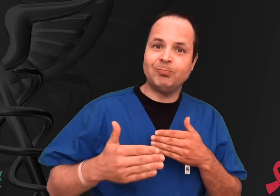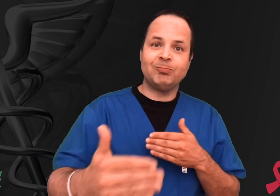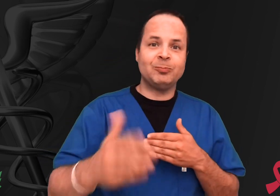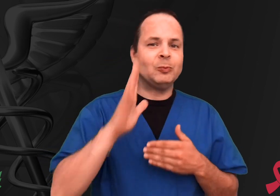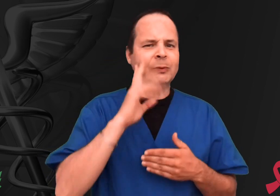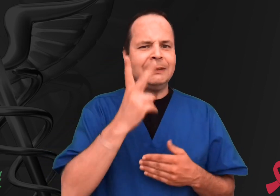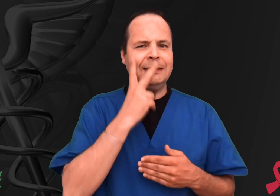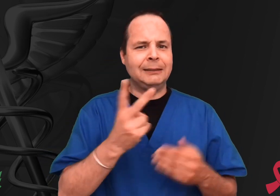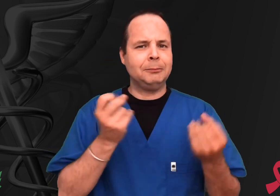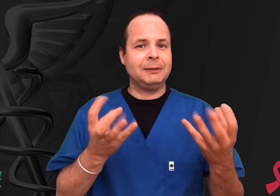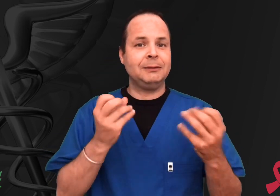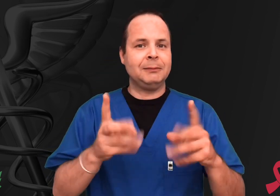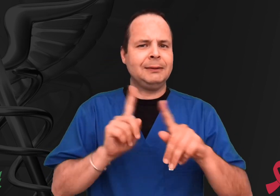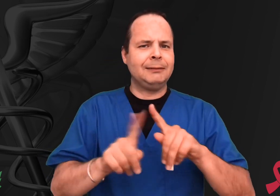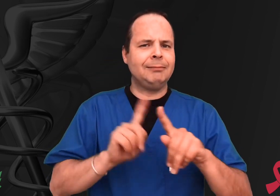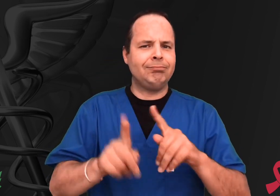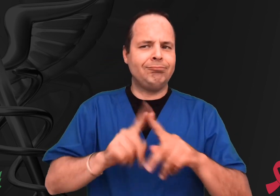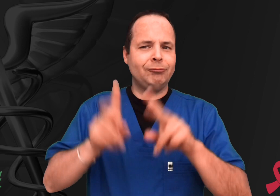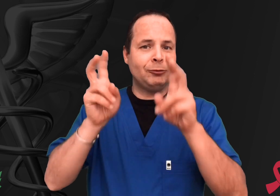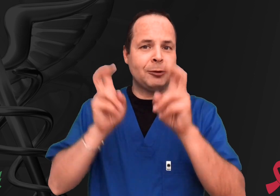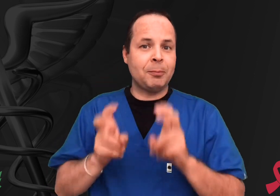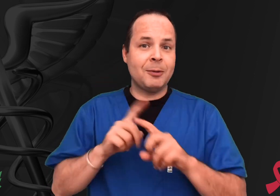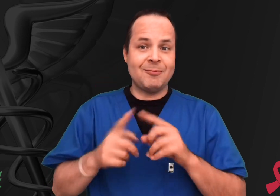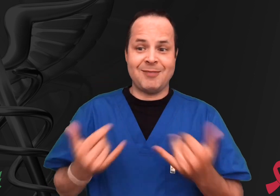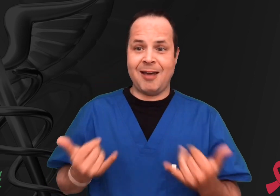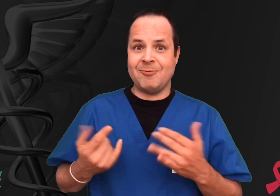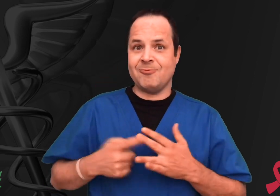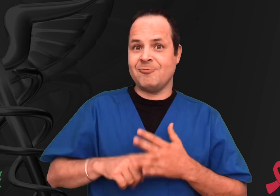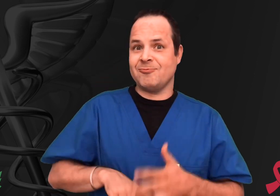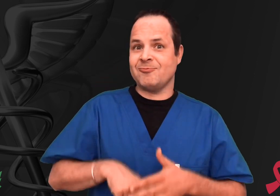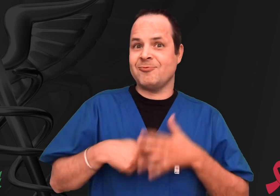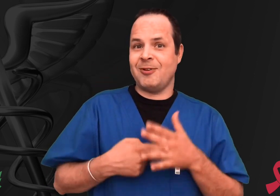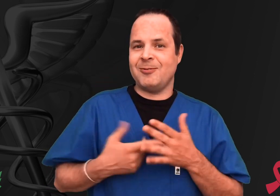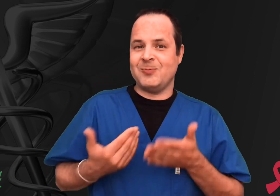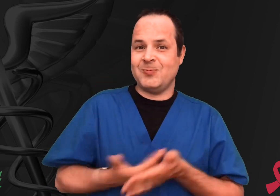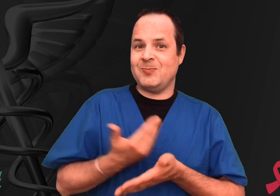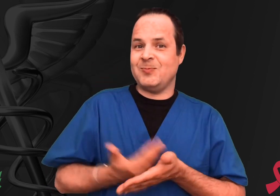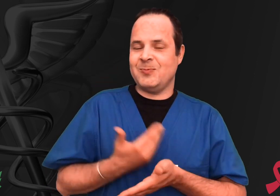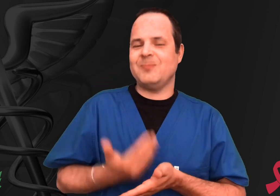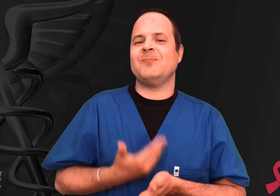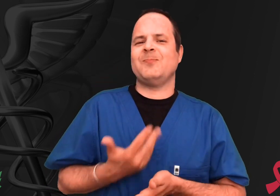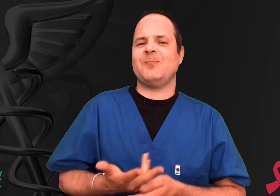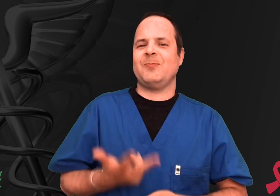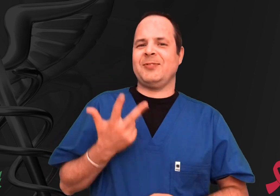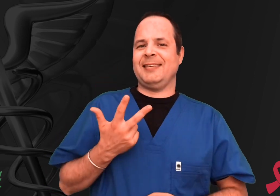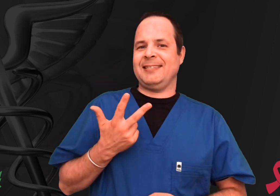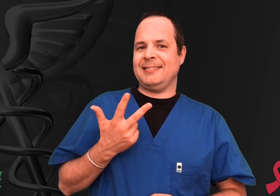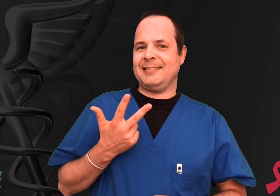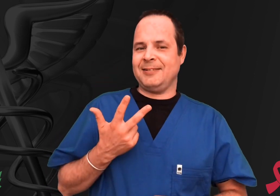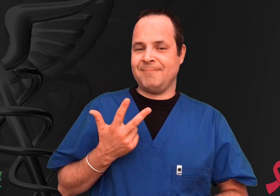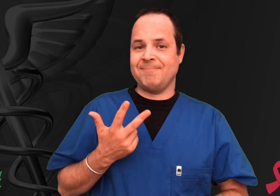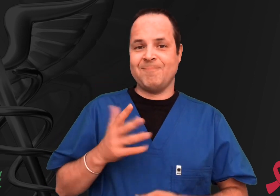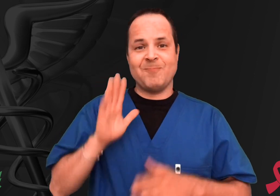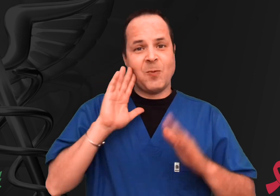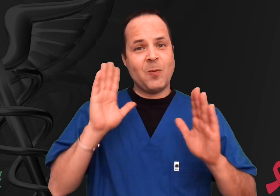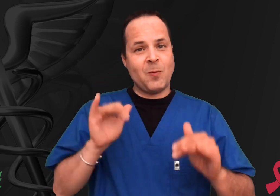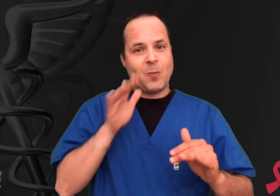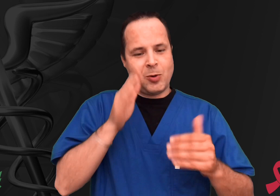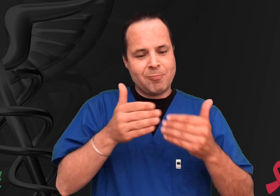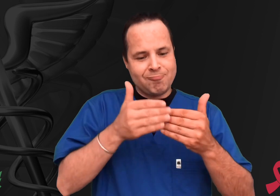From this and on you will learn about various STDs and we will start first three topics of discussion.